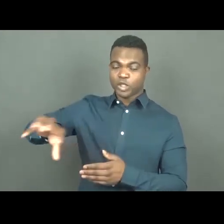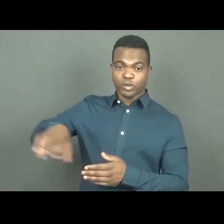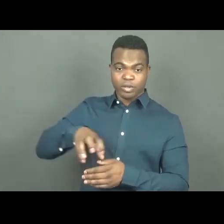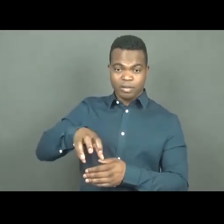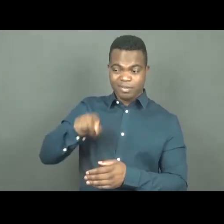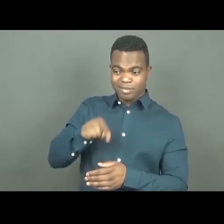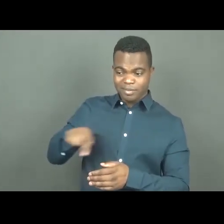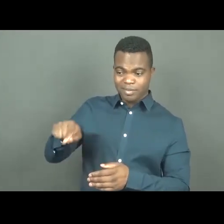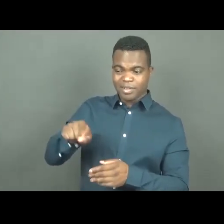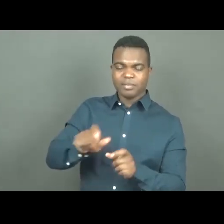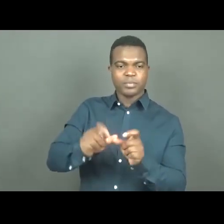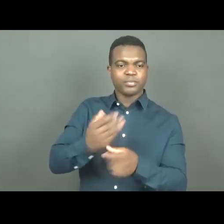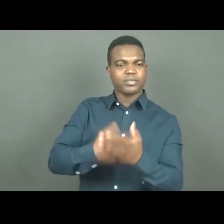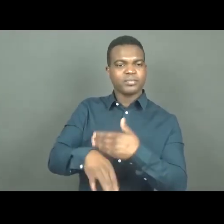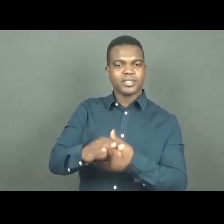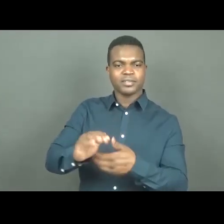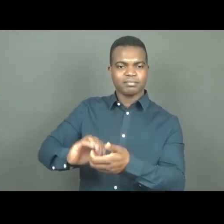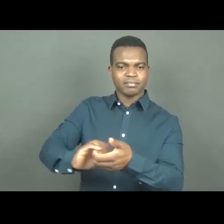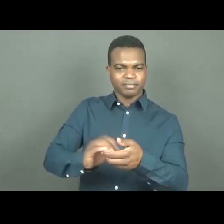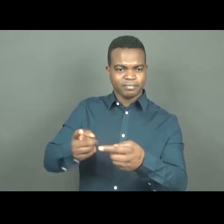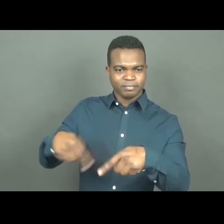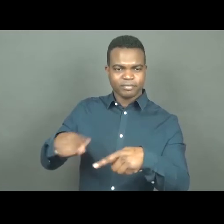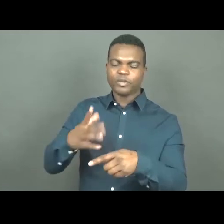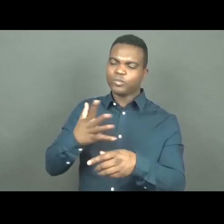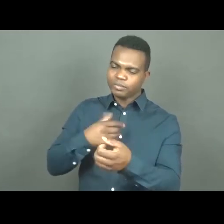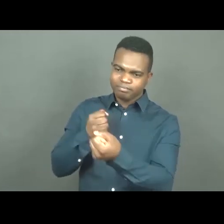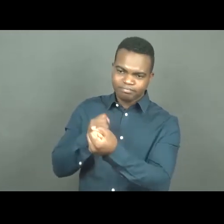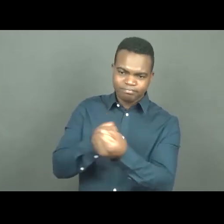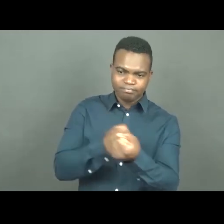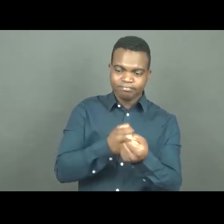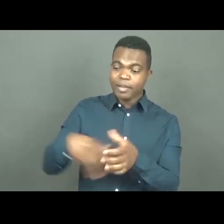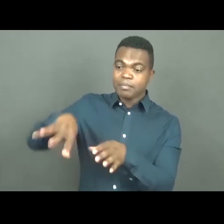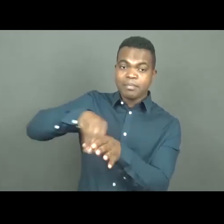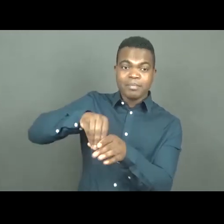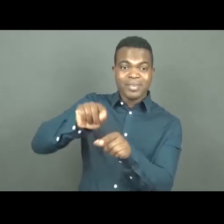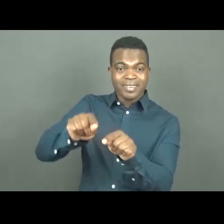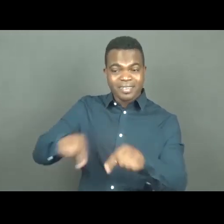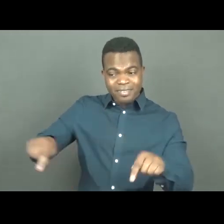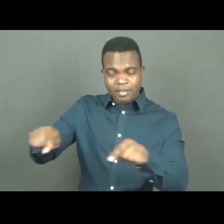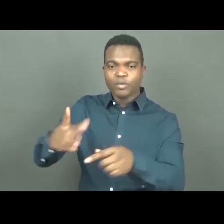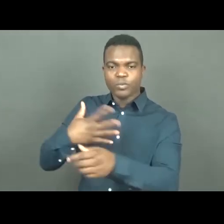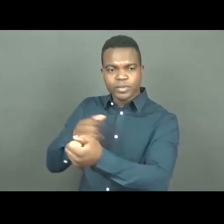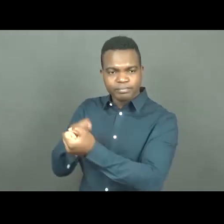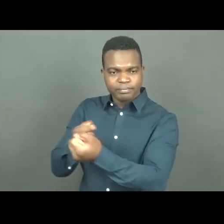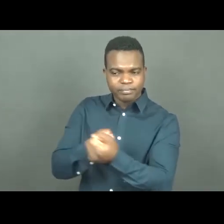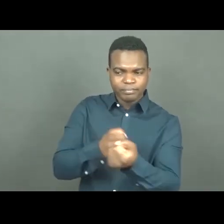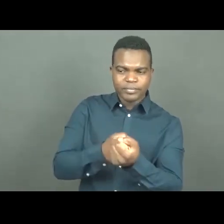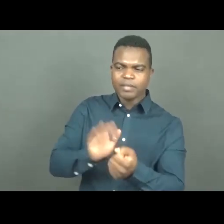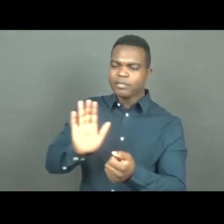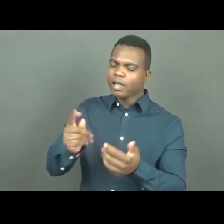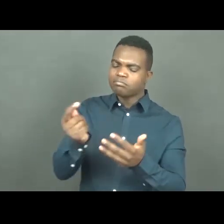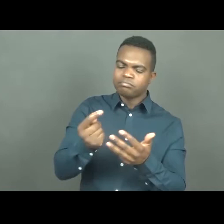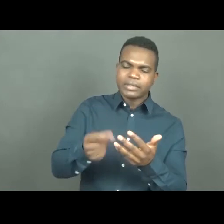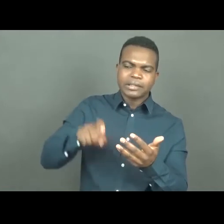the tool, before we take it to our National government. The National Statistics Office,